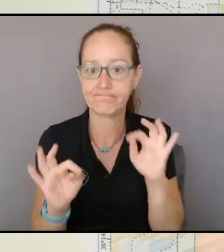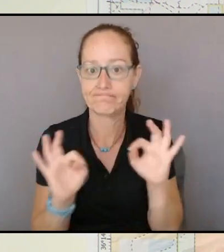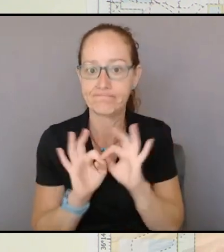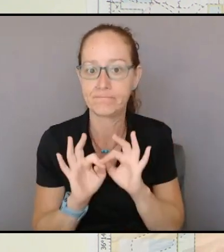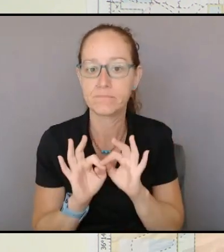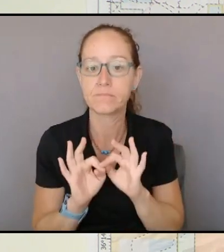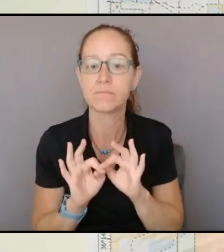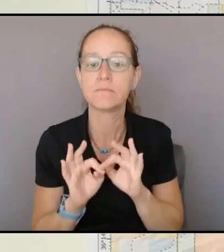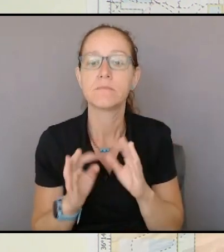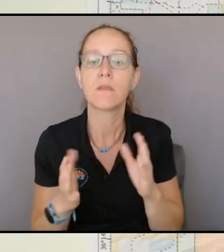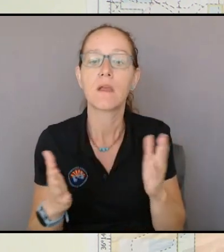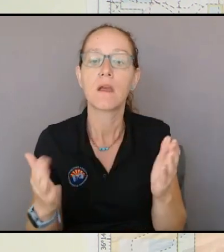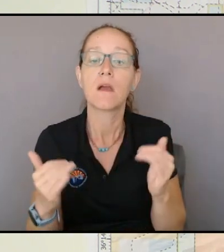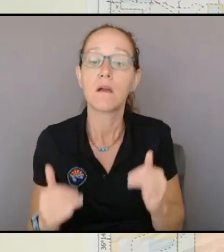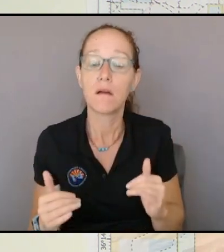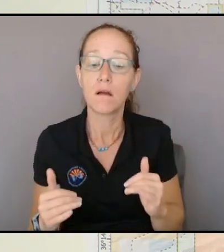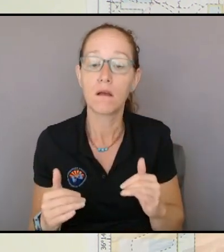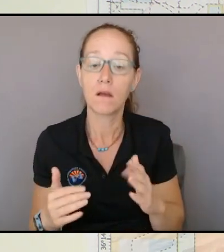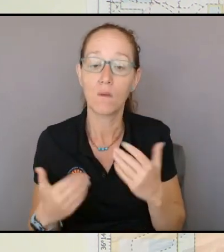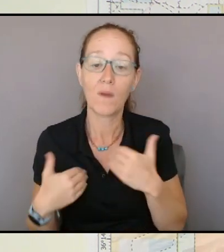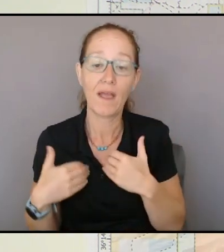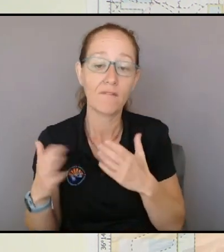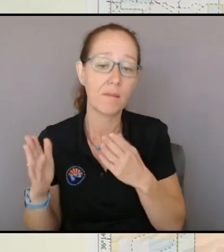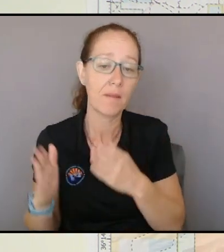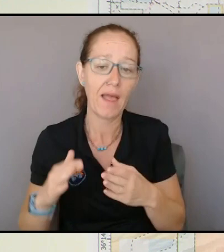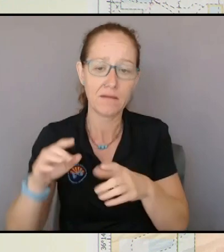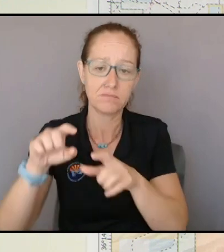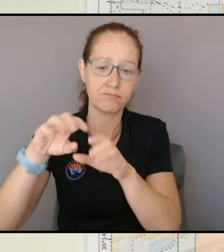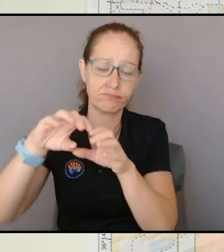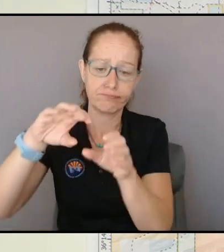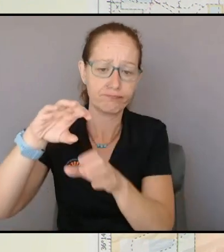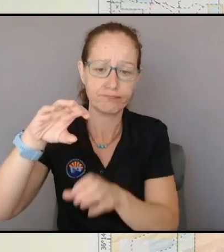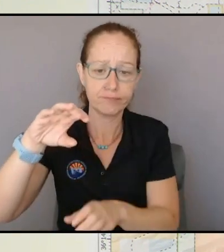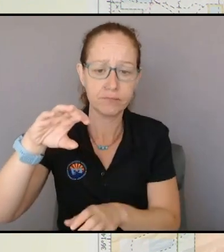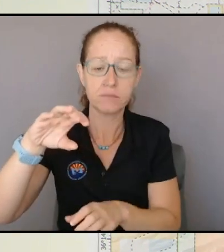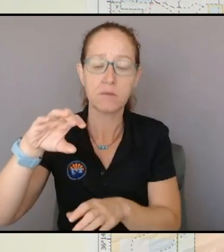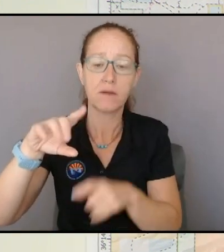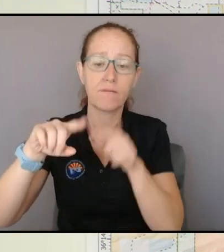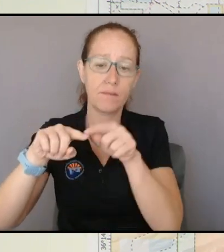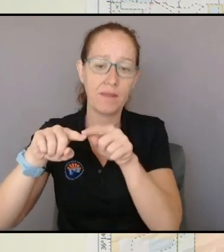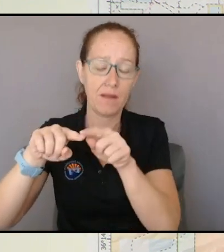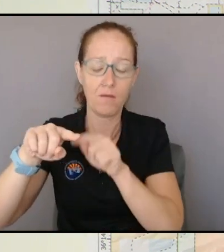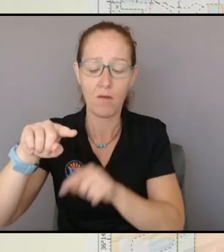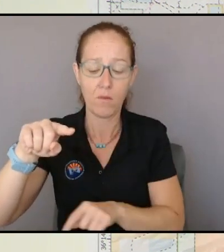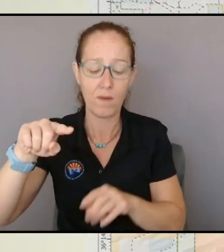understand go all the way down to Mora? We're making sure that we're considerate of where we place our line and